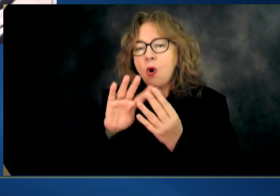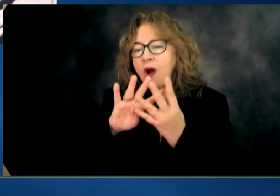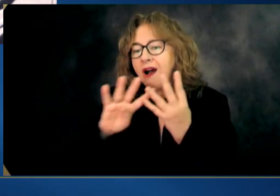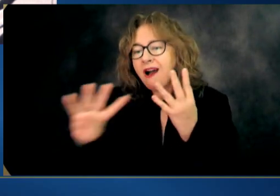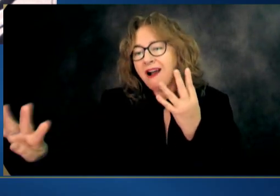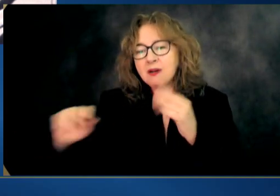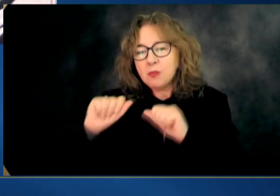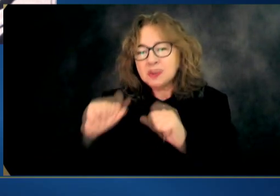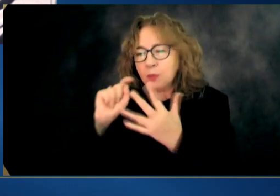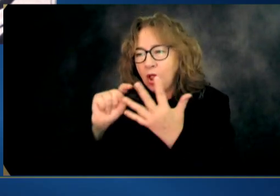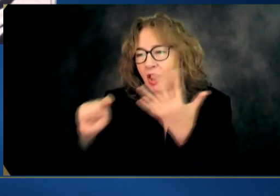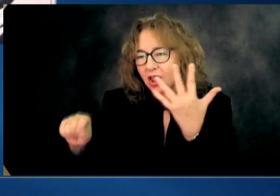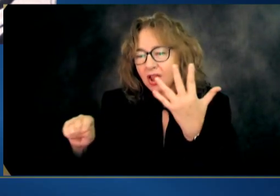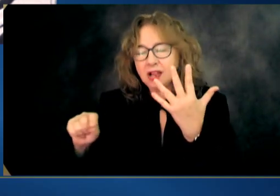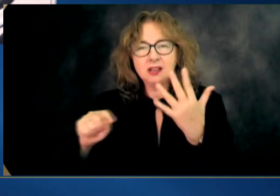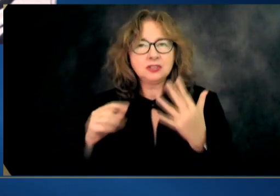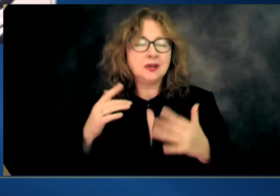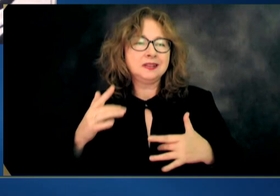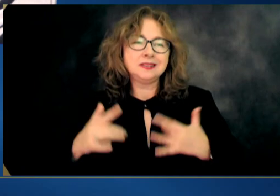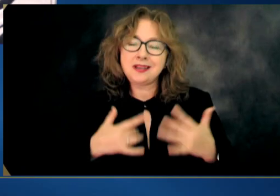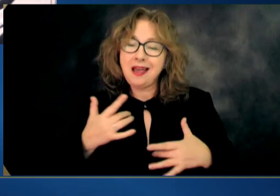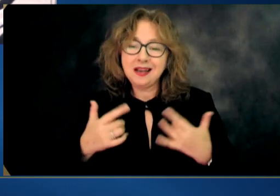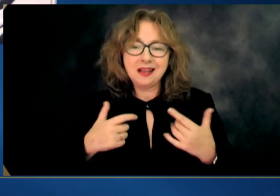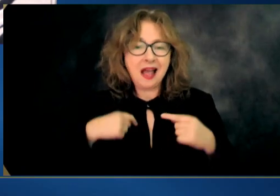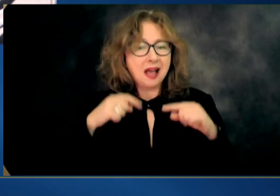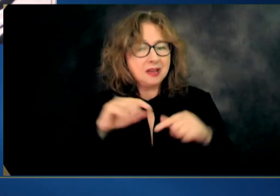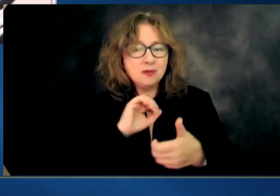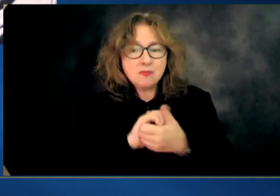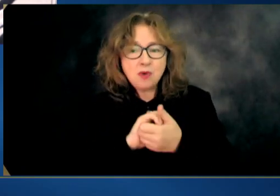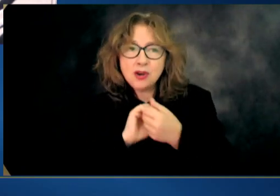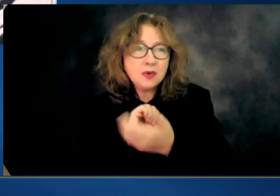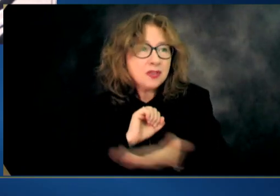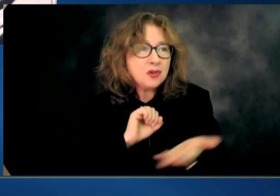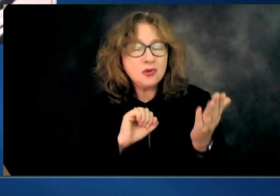and I am here to partner with all of you, and I'm really happy to be here. So thanks for having me.